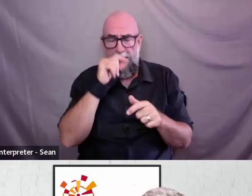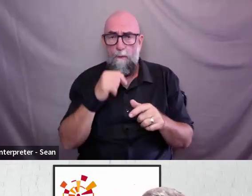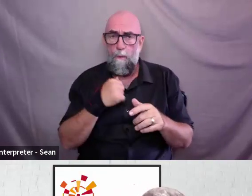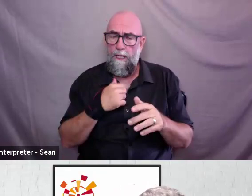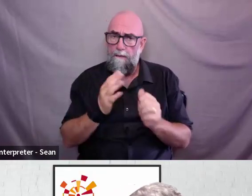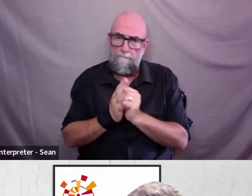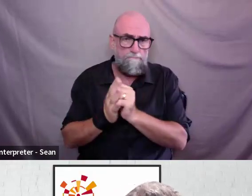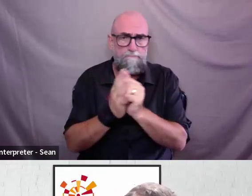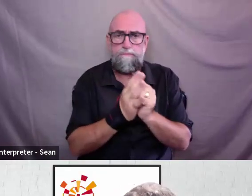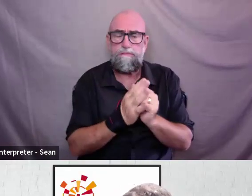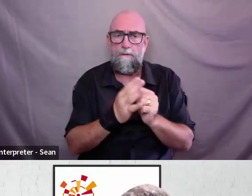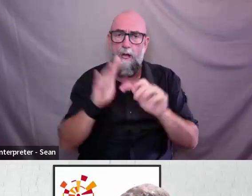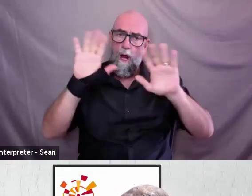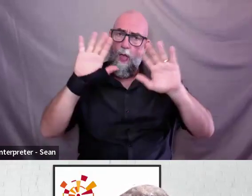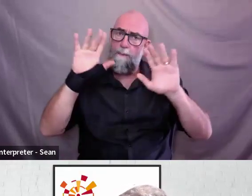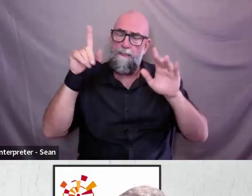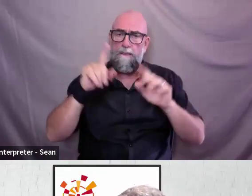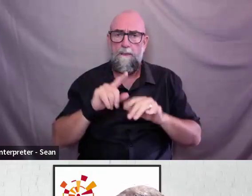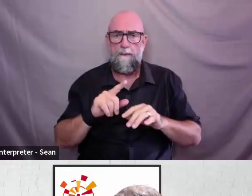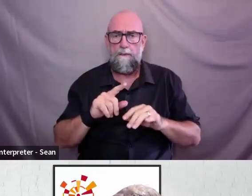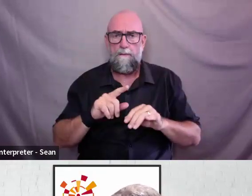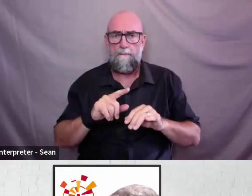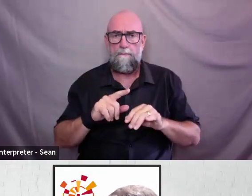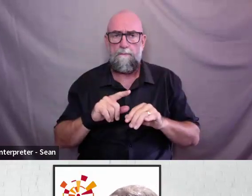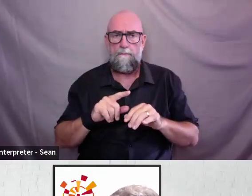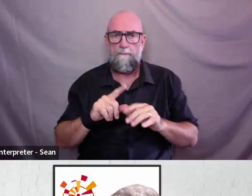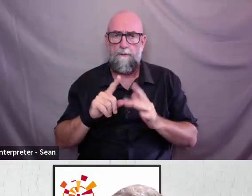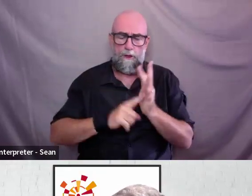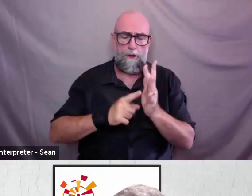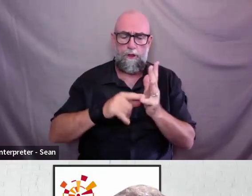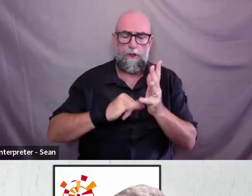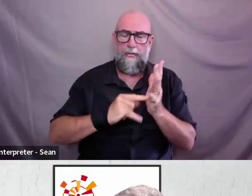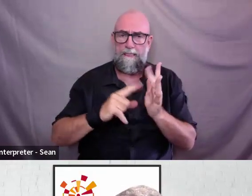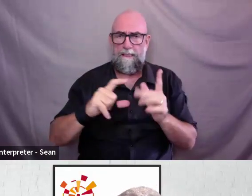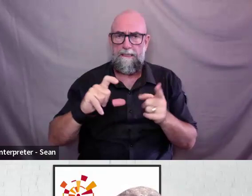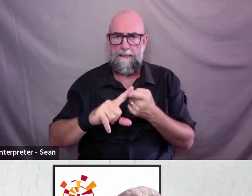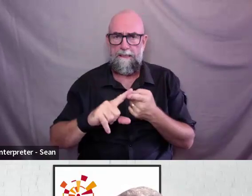ideas that you have already shared with us, a little bit more. I might start with you,